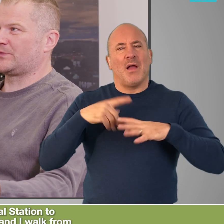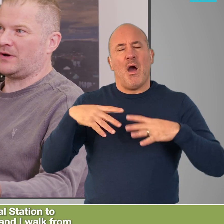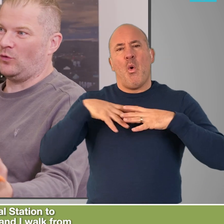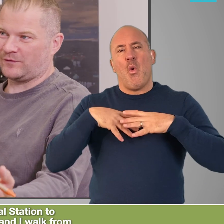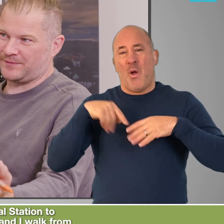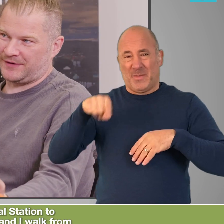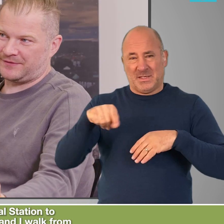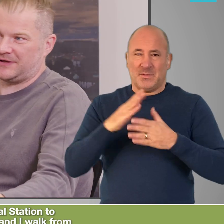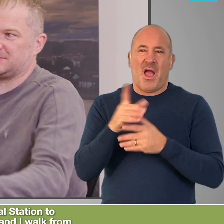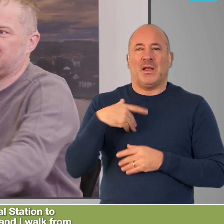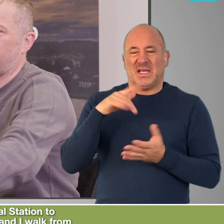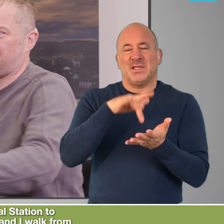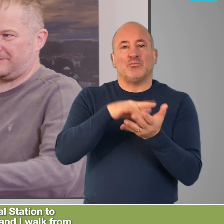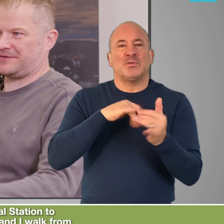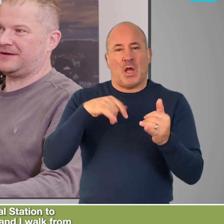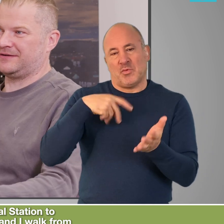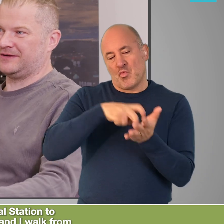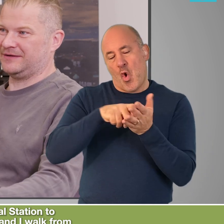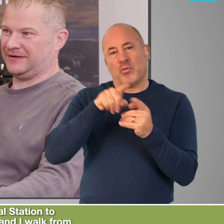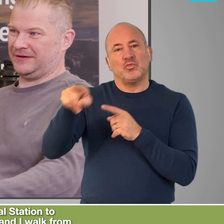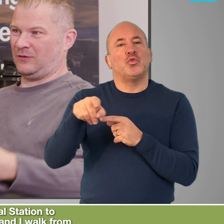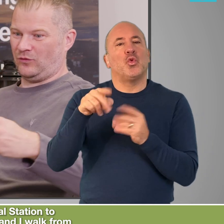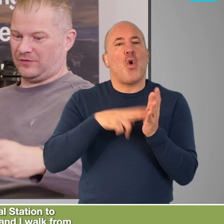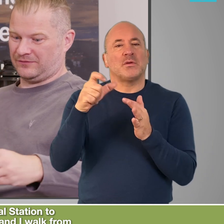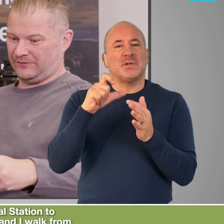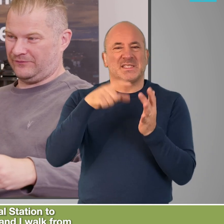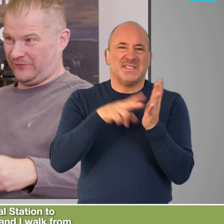so I walk from Central Station to Newcastle Civic Centre and I walk from